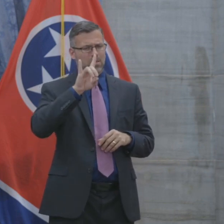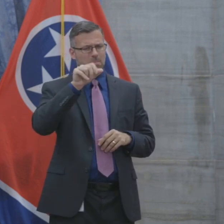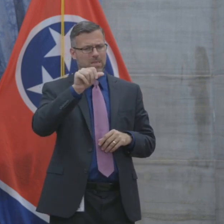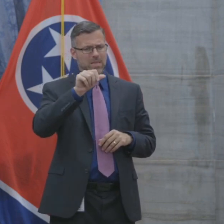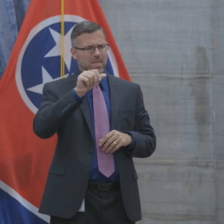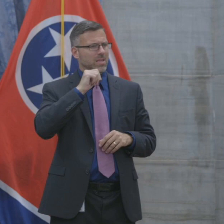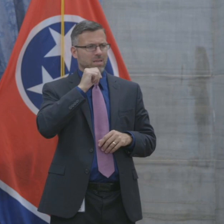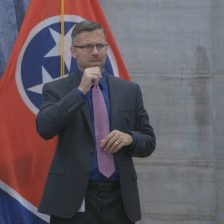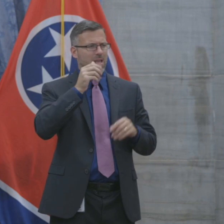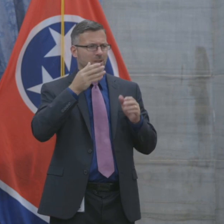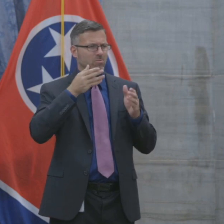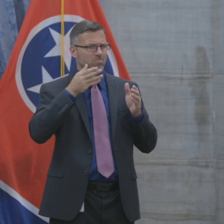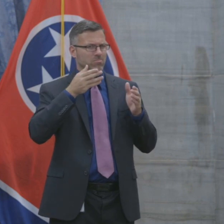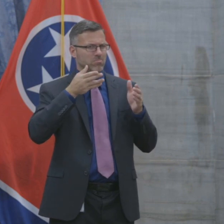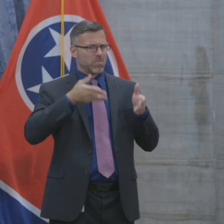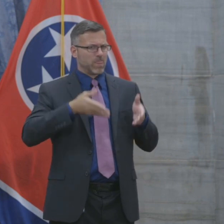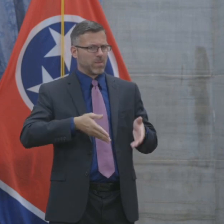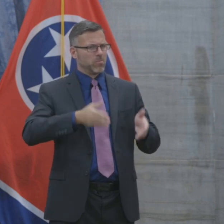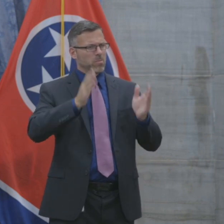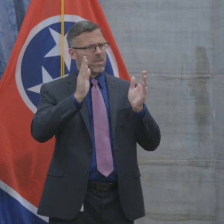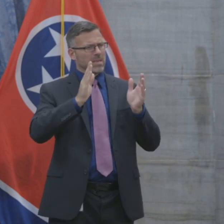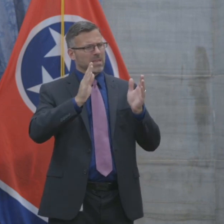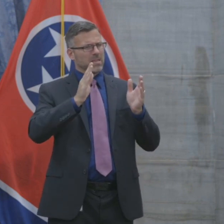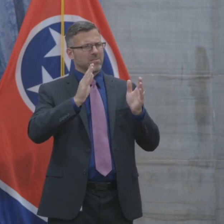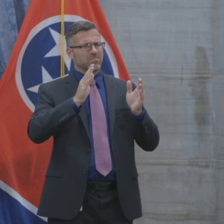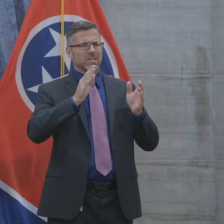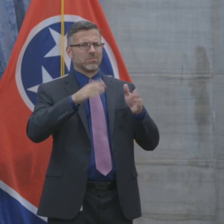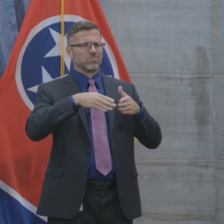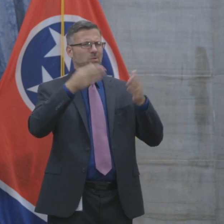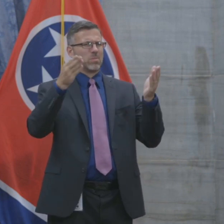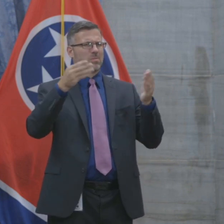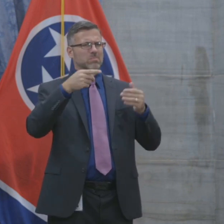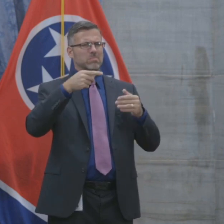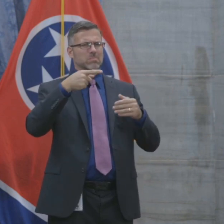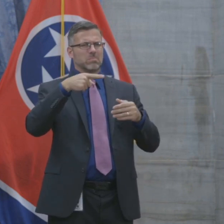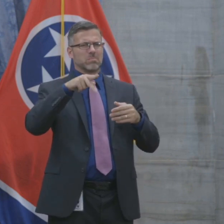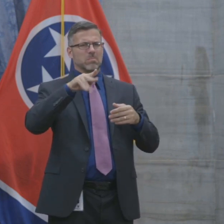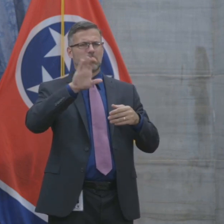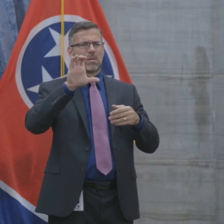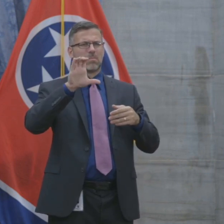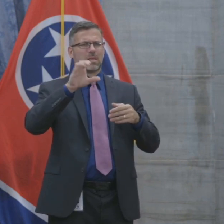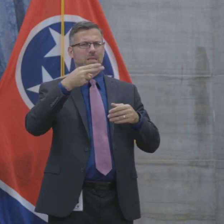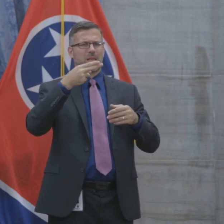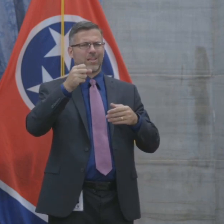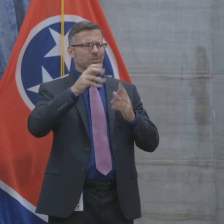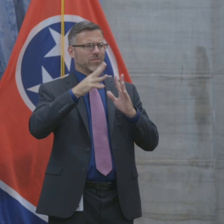played, how fans were interacting, et cetera. You know, how do you respond or -- to something like that? Do you